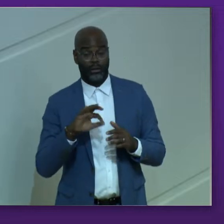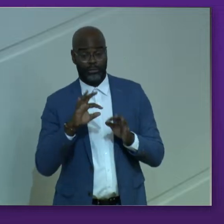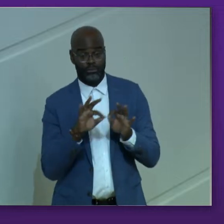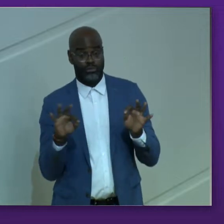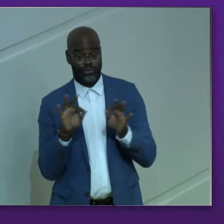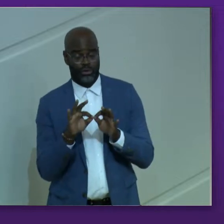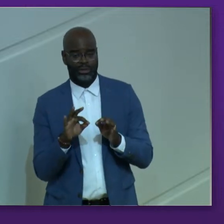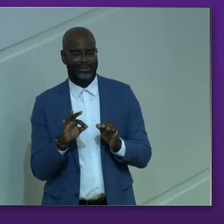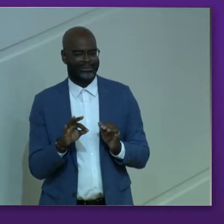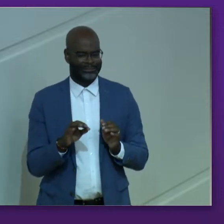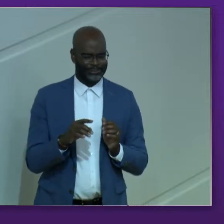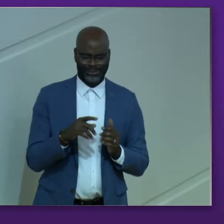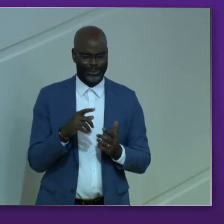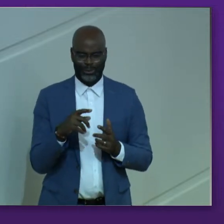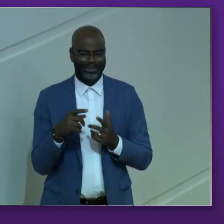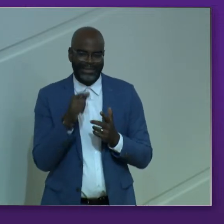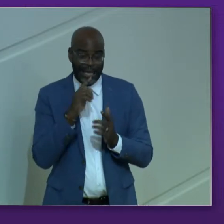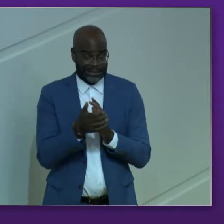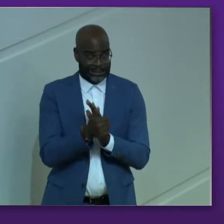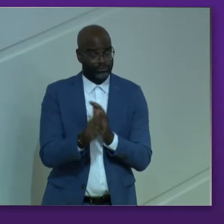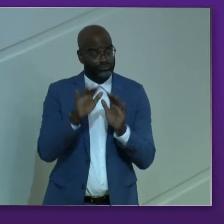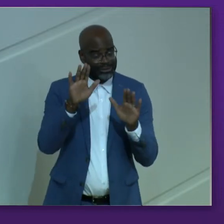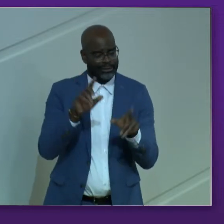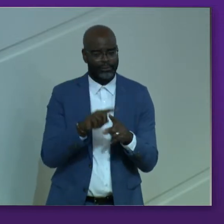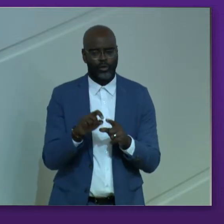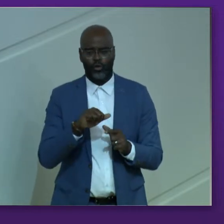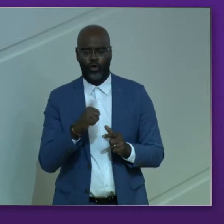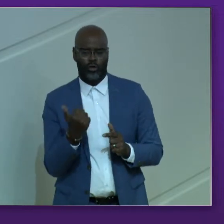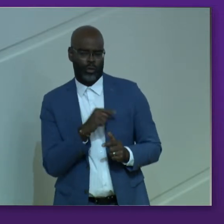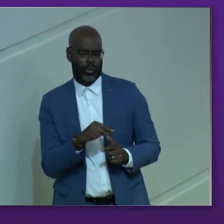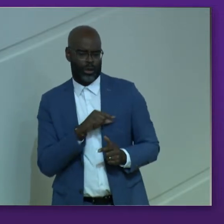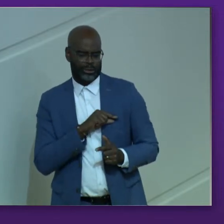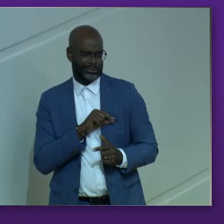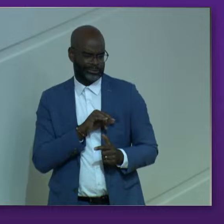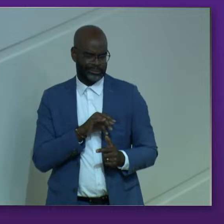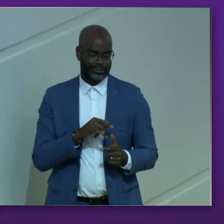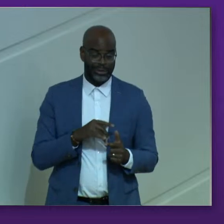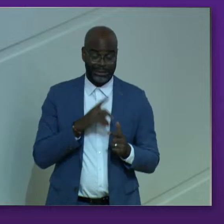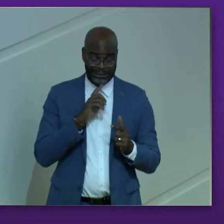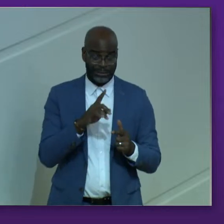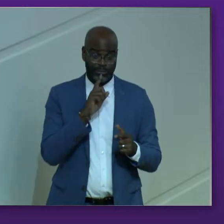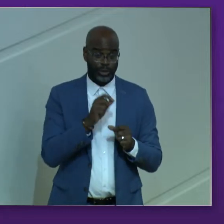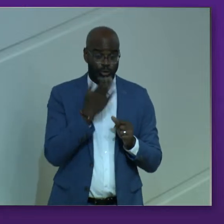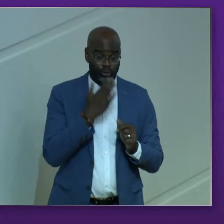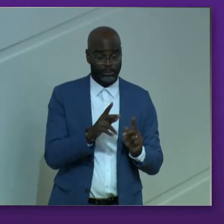ARE FIRST RATE.